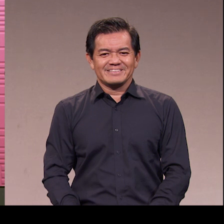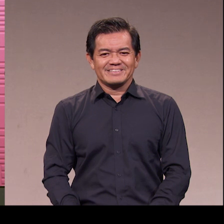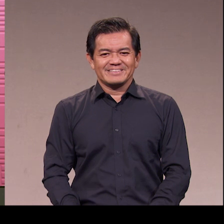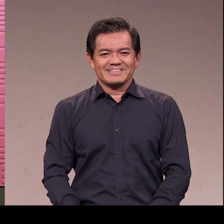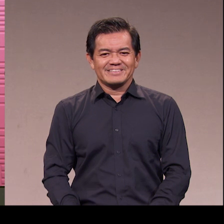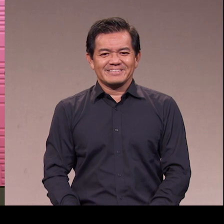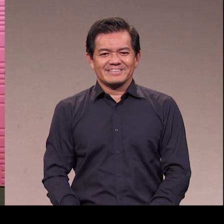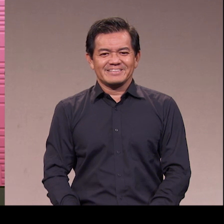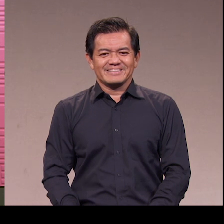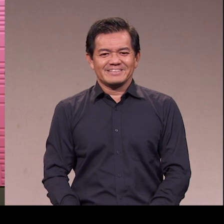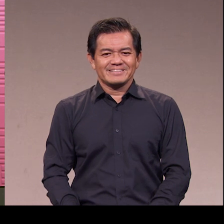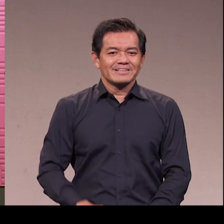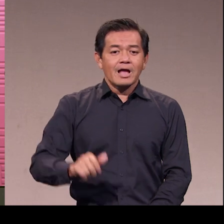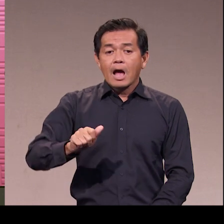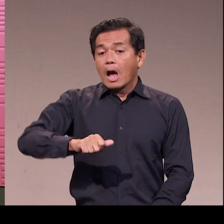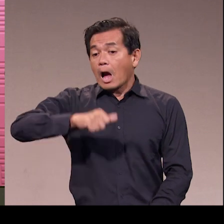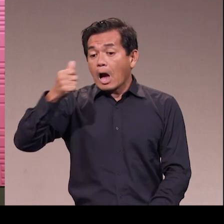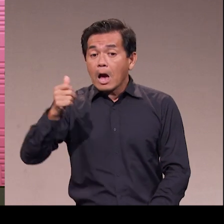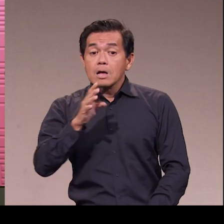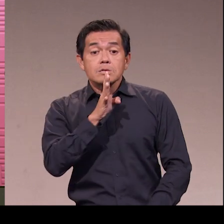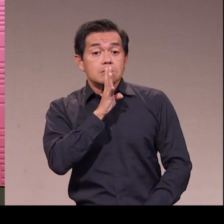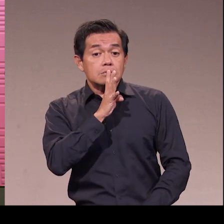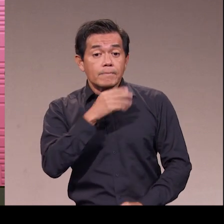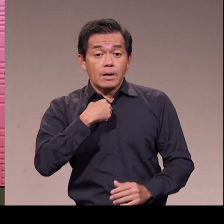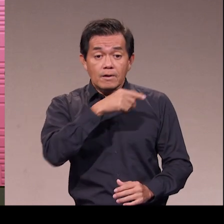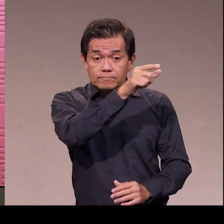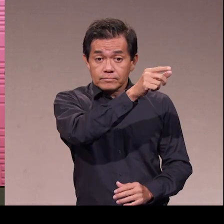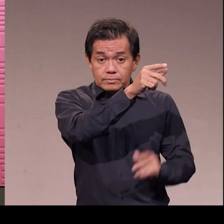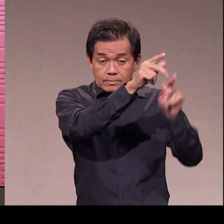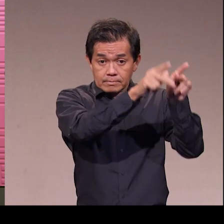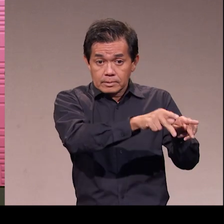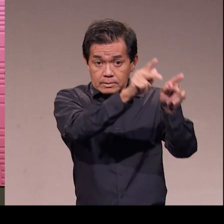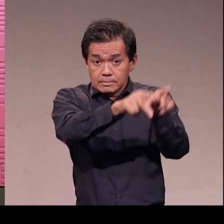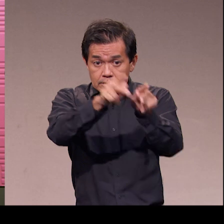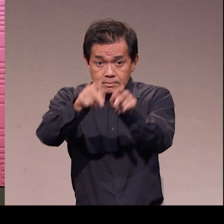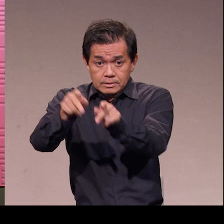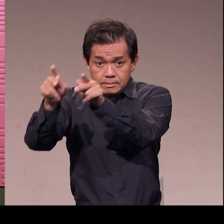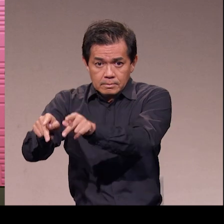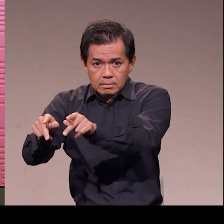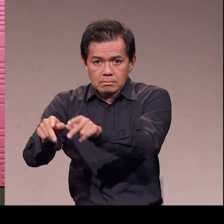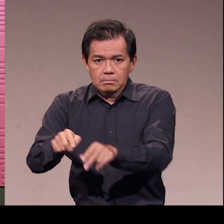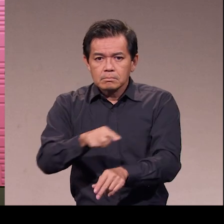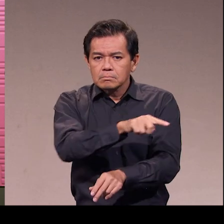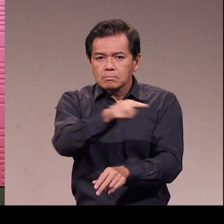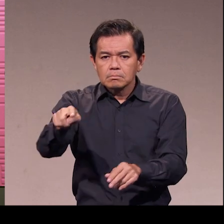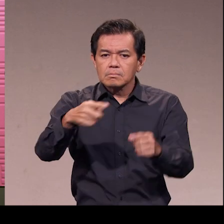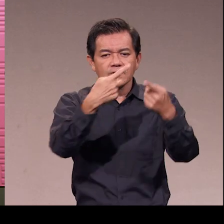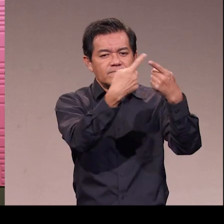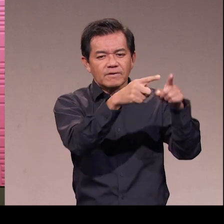Other speakers from different backgrounds and races also spoke and they